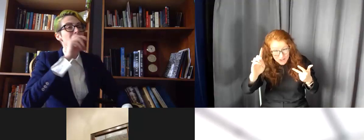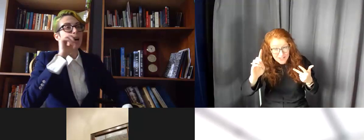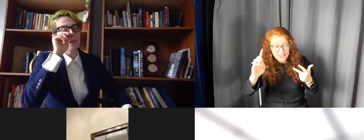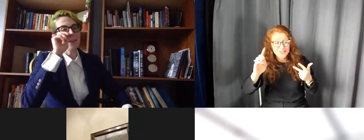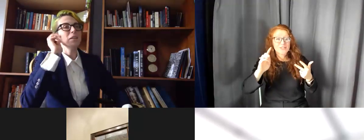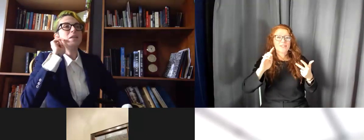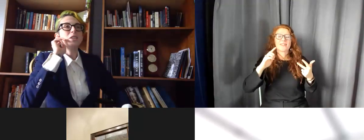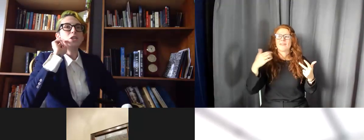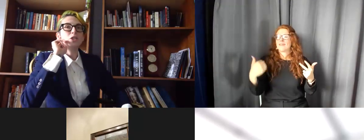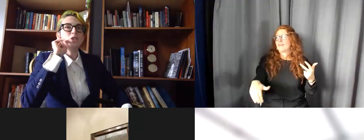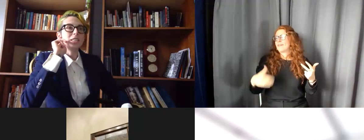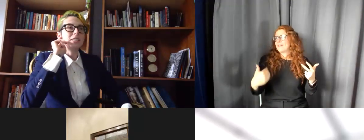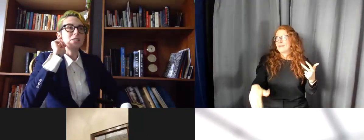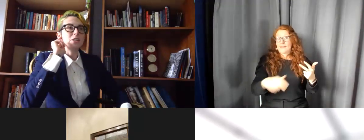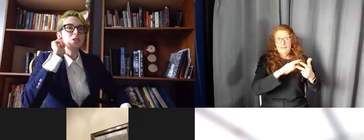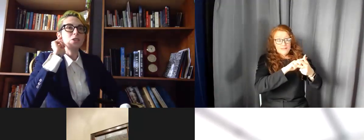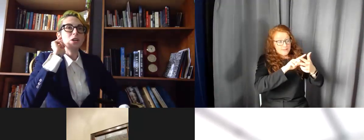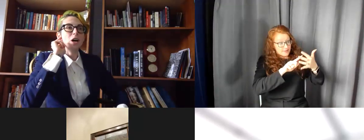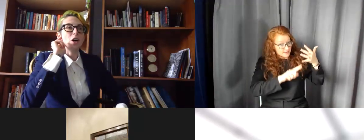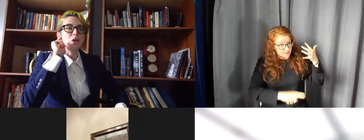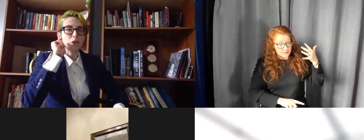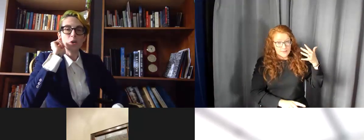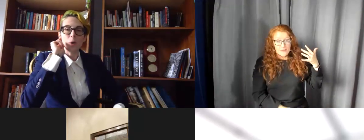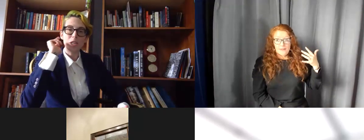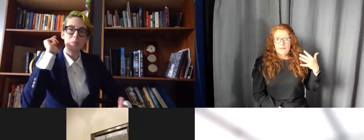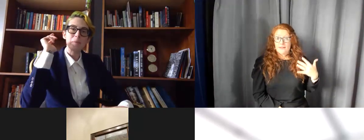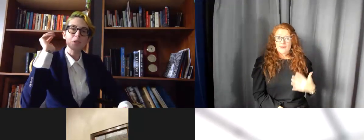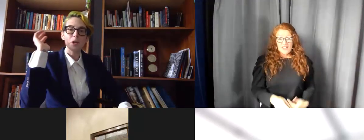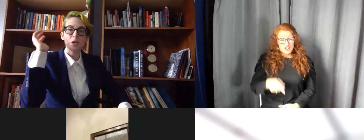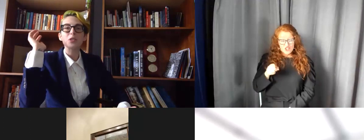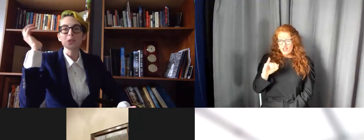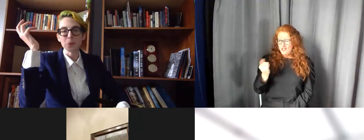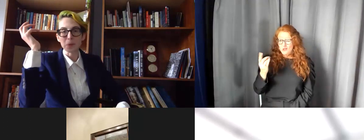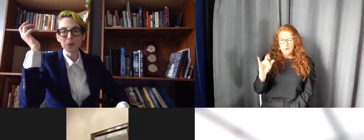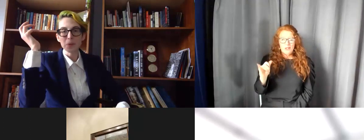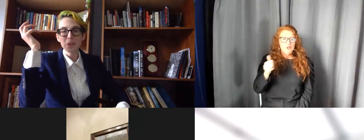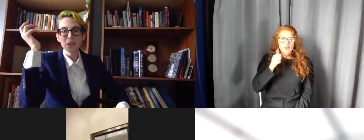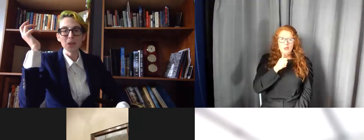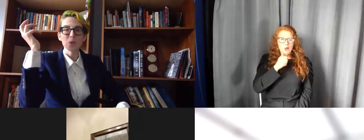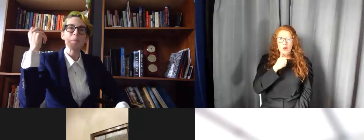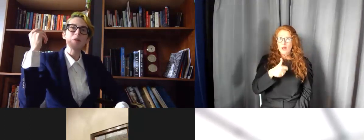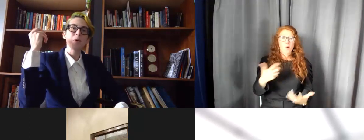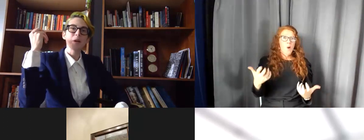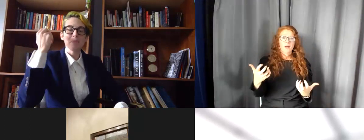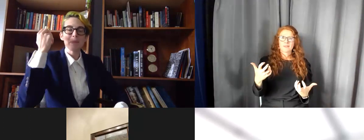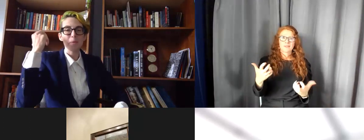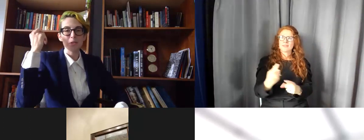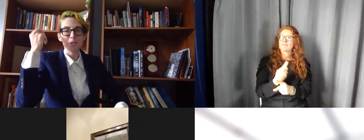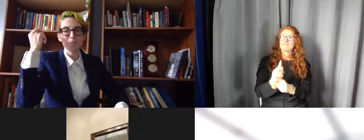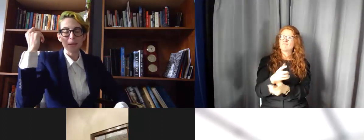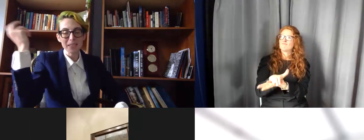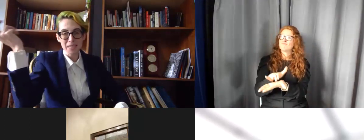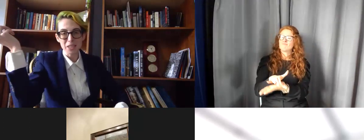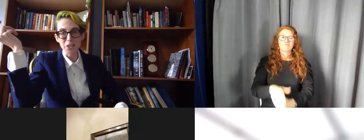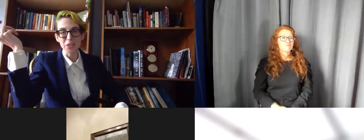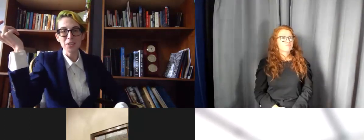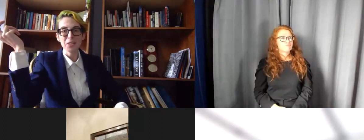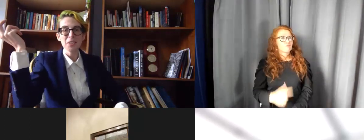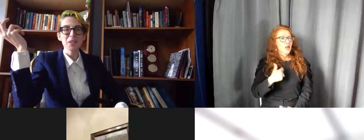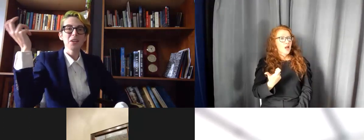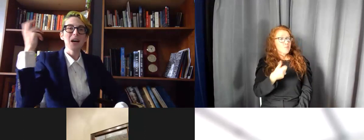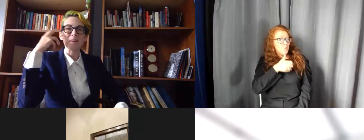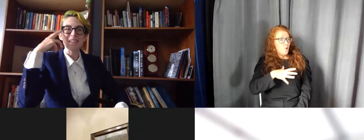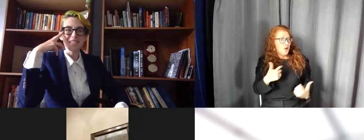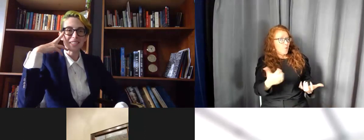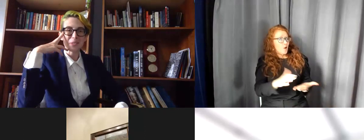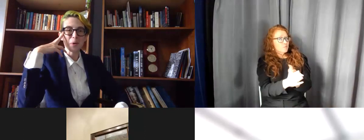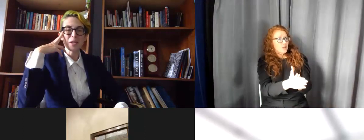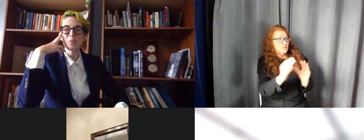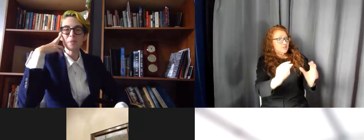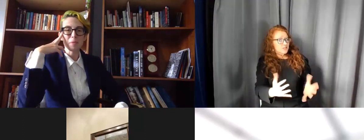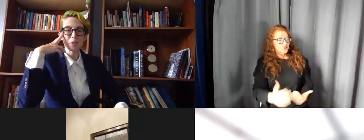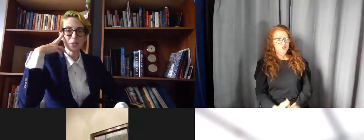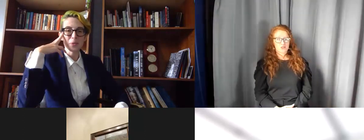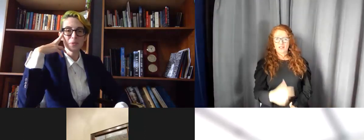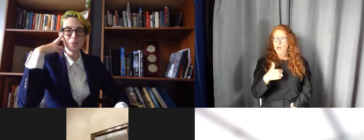Farrah Garland: I mean. just a girl want to be able to go to school a woman wanting to be able to be a teacher. I mean just wanting to be able to